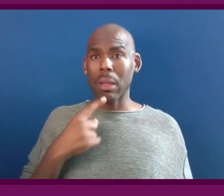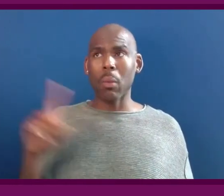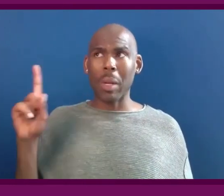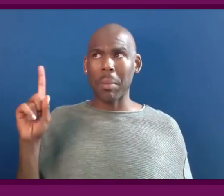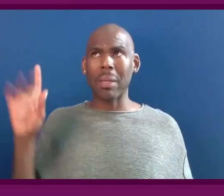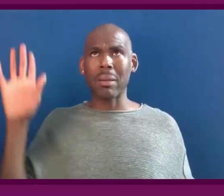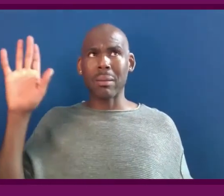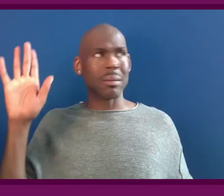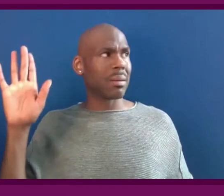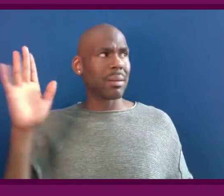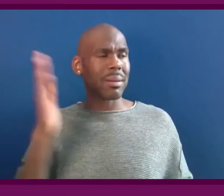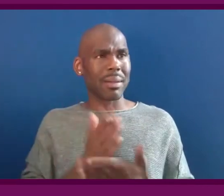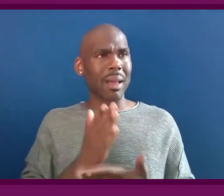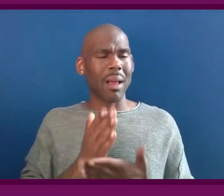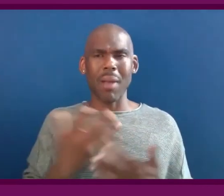a minute. Stop.